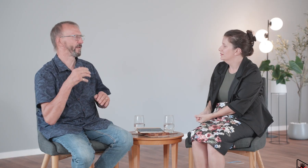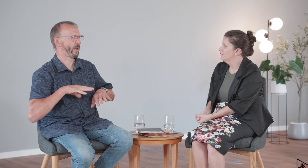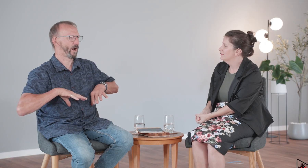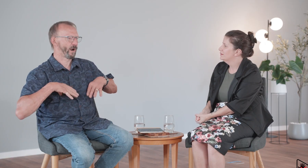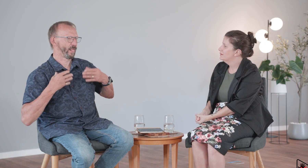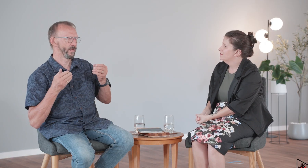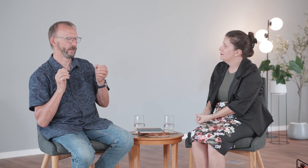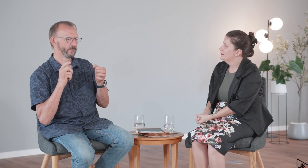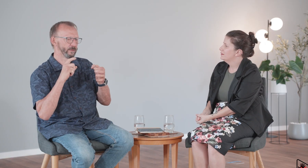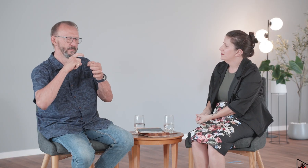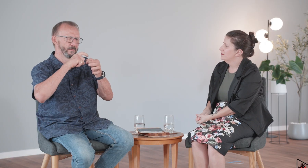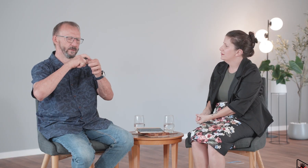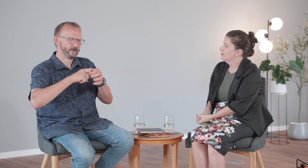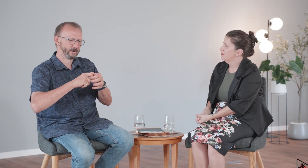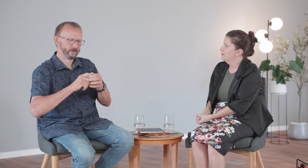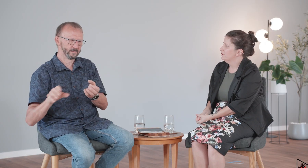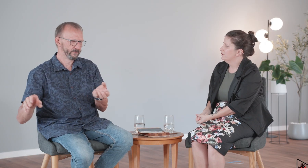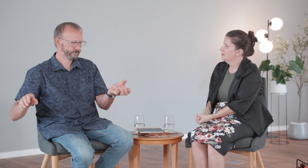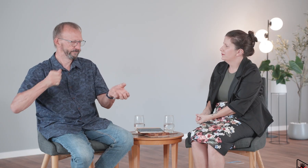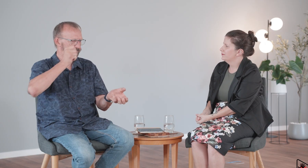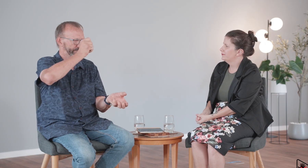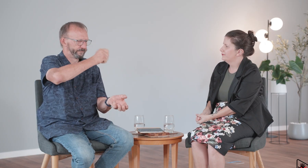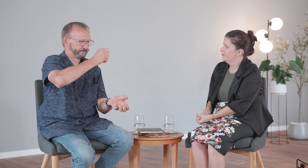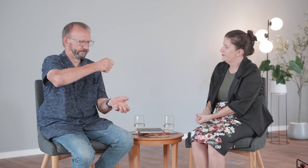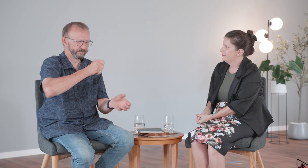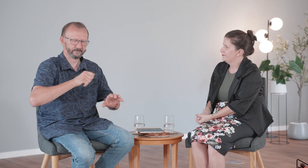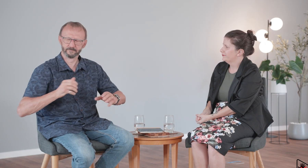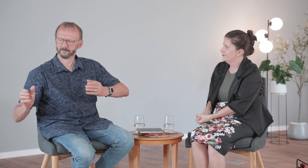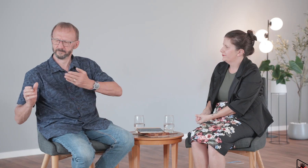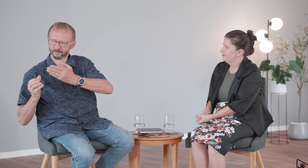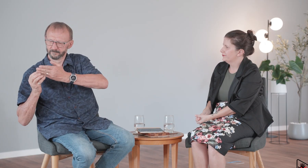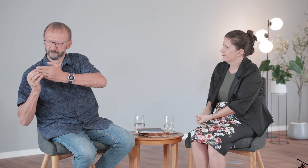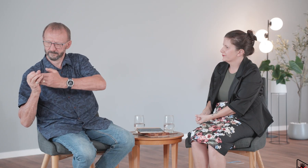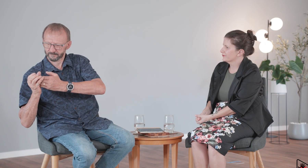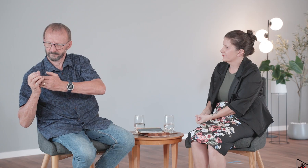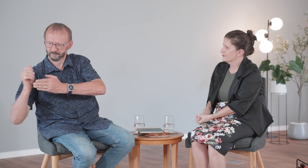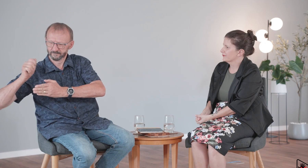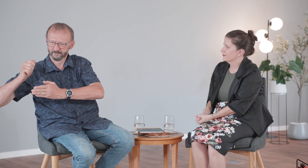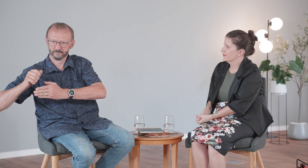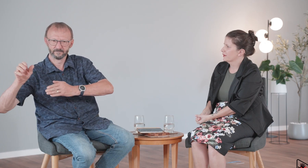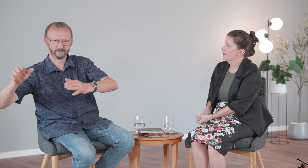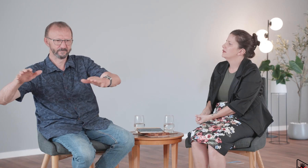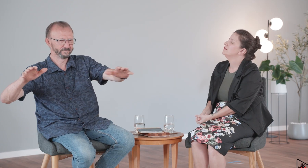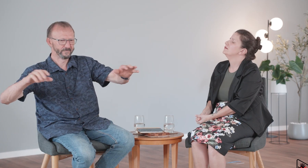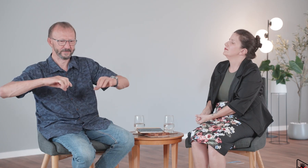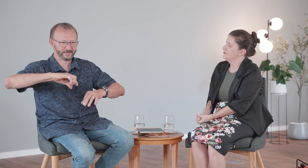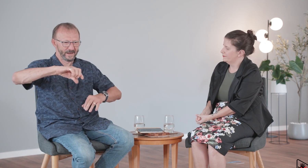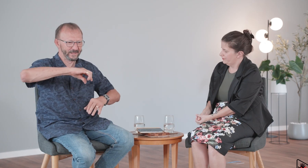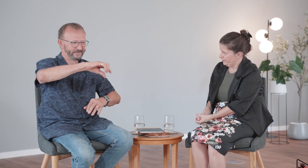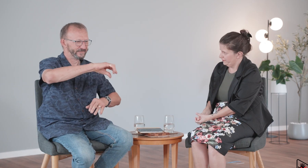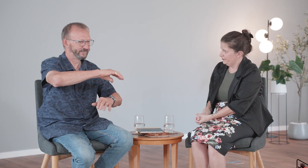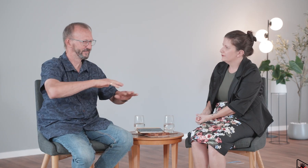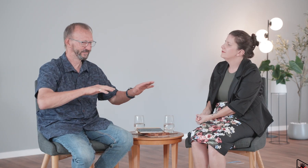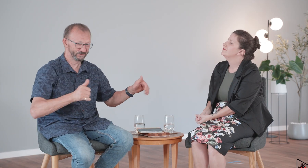or is it nice and easy? It's pretty easy. It all slots in very nicely. You just tap it into place,